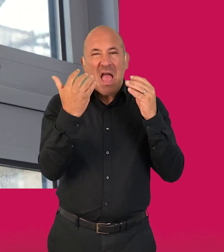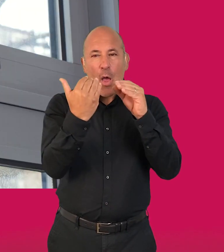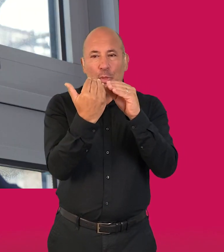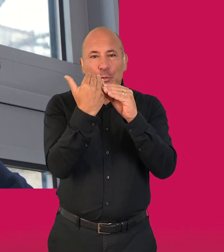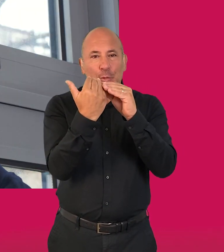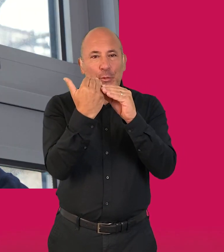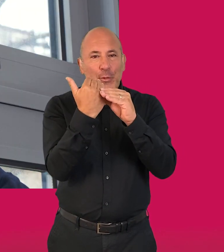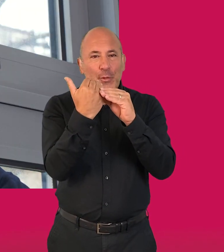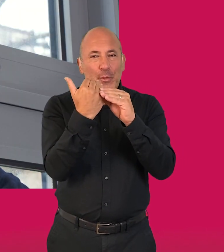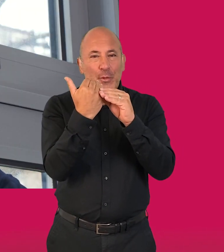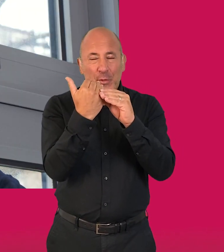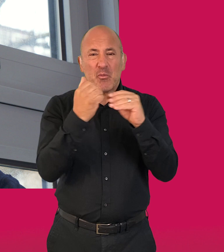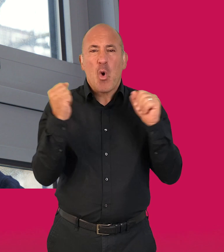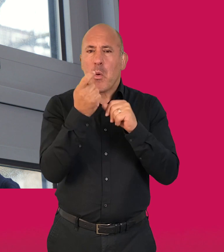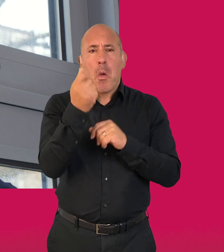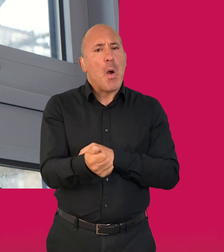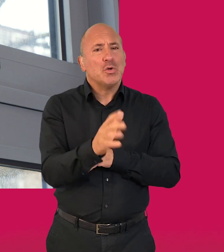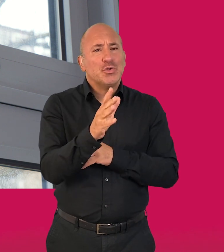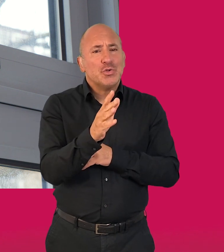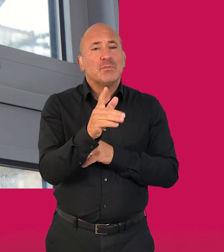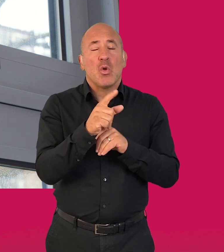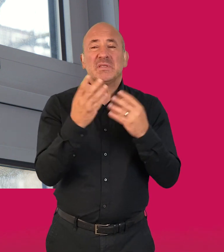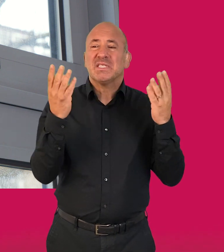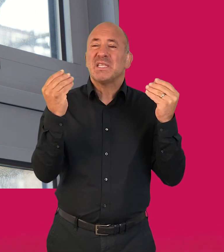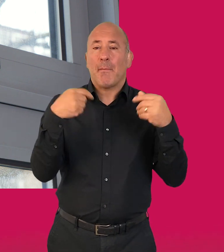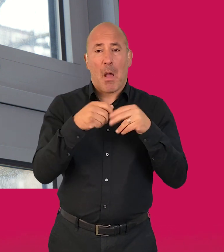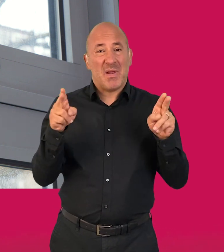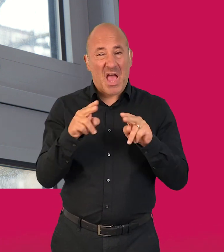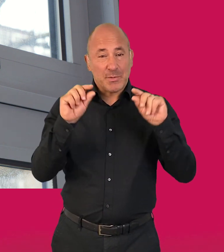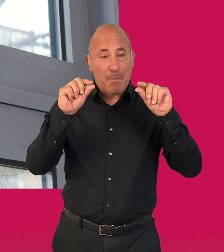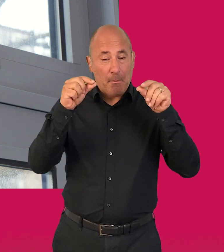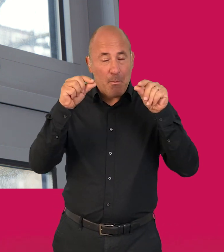they don't let much cold into the room and they can help reduce the chances of it getting damp.